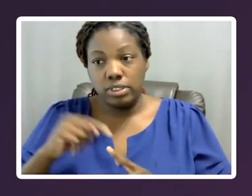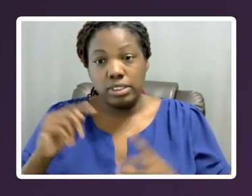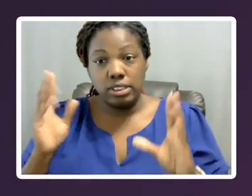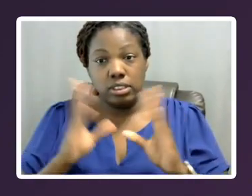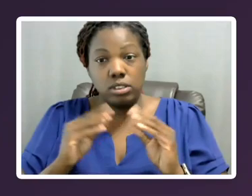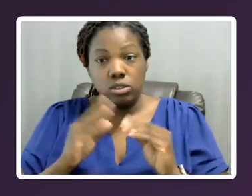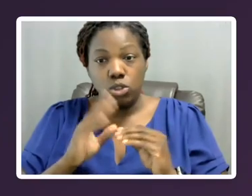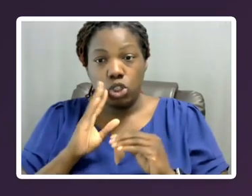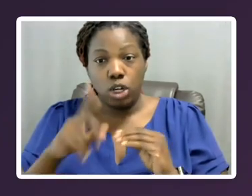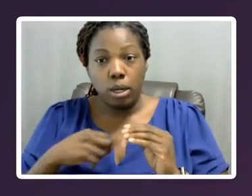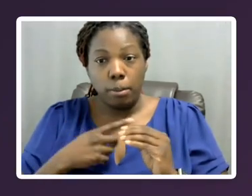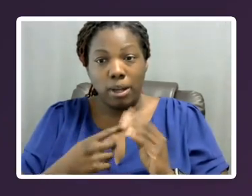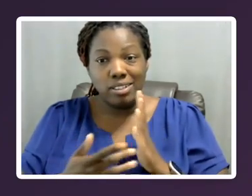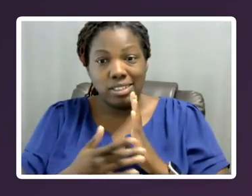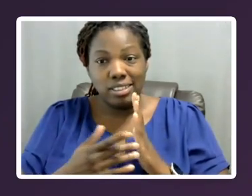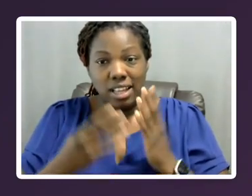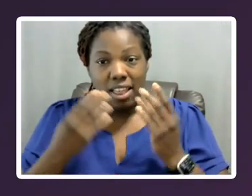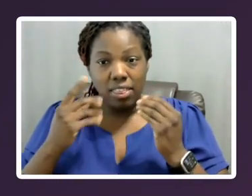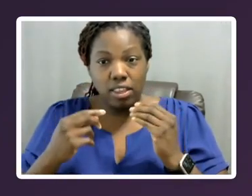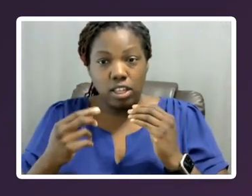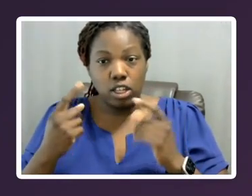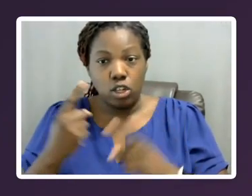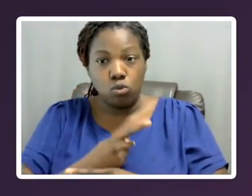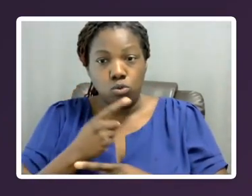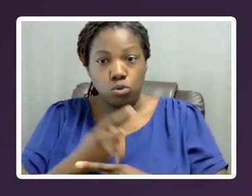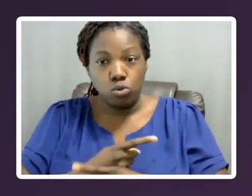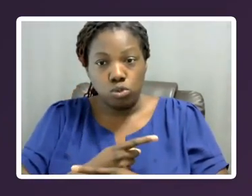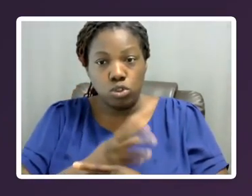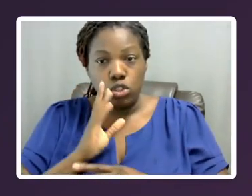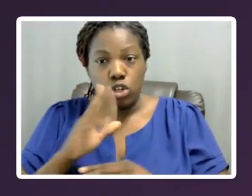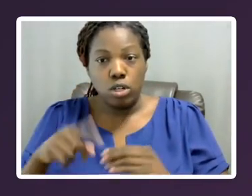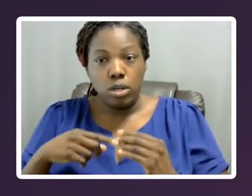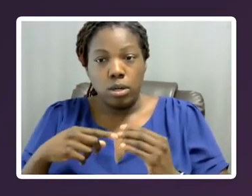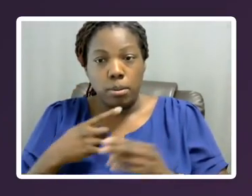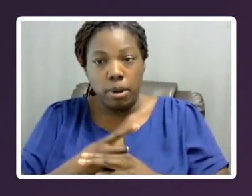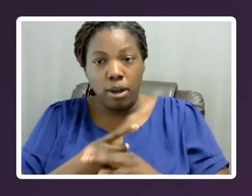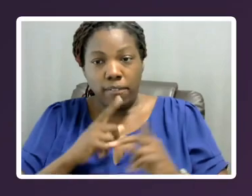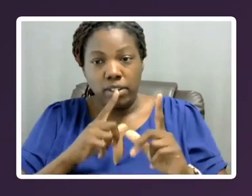and thinking routines to explore photography and oral history. These techniques will build